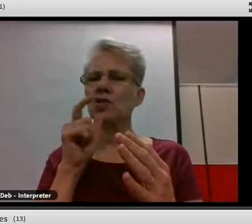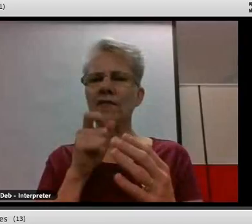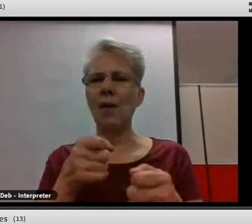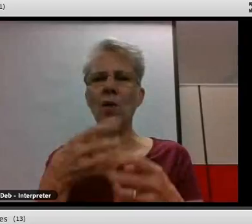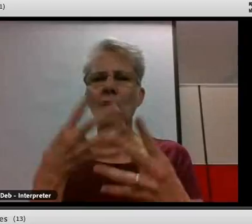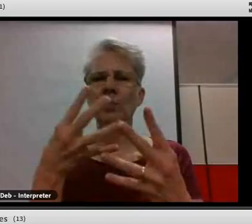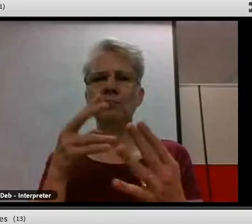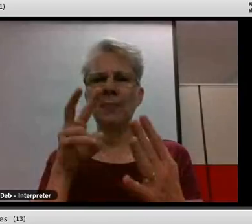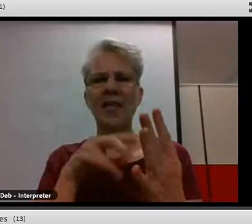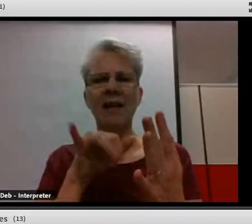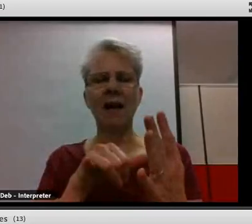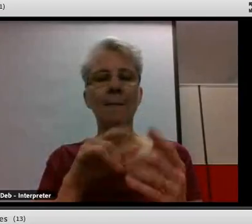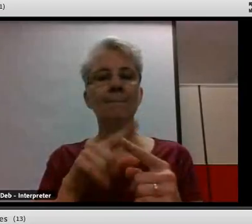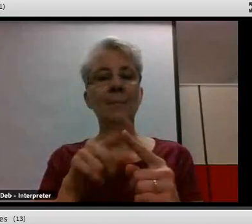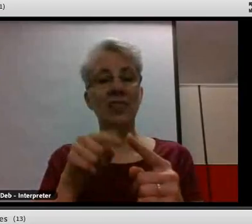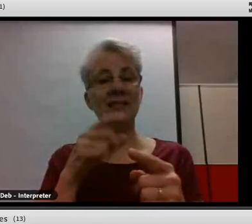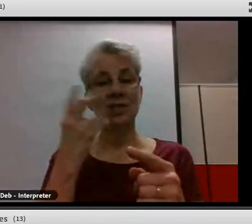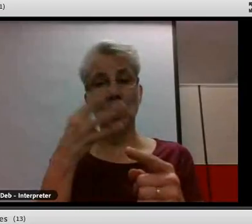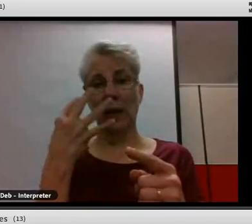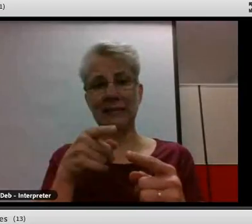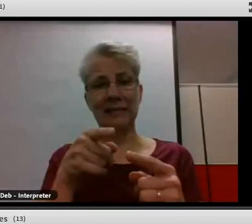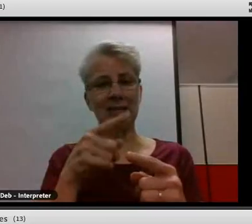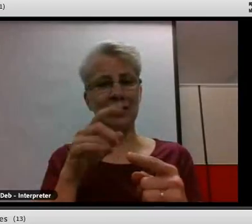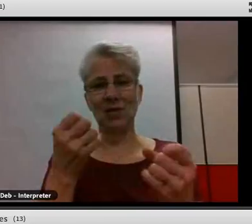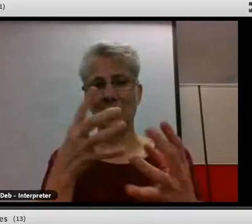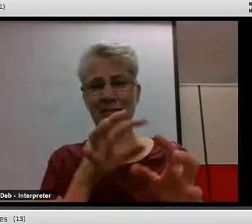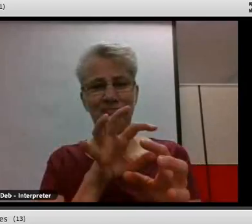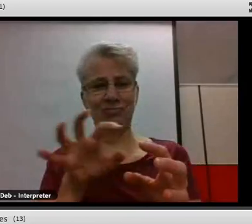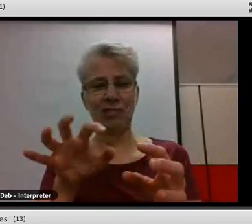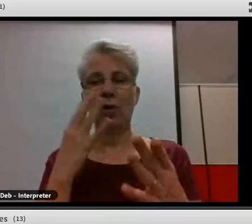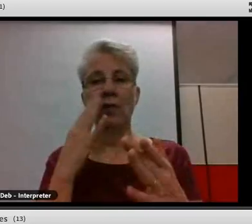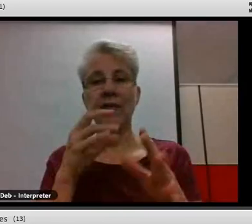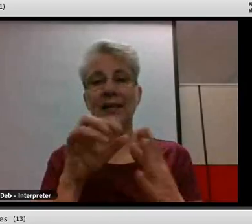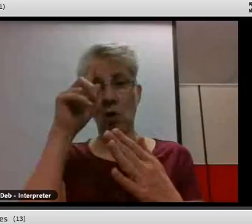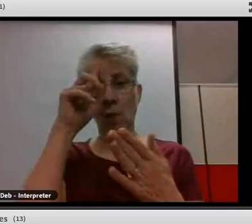And he says, "The power of the Web is in its universality.